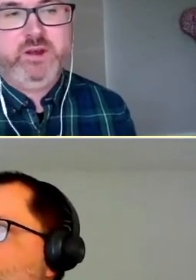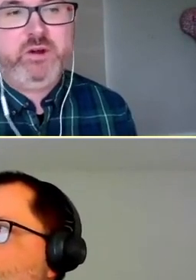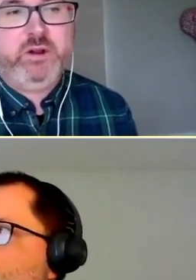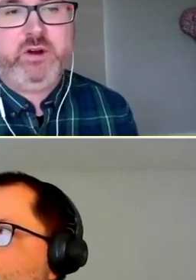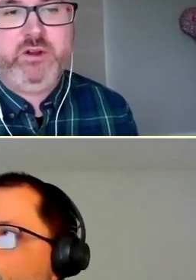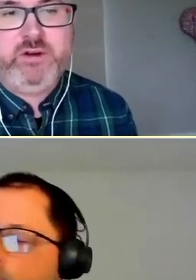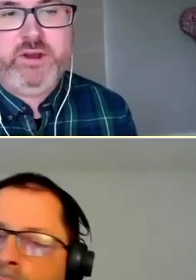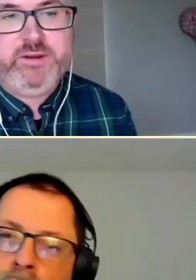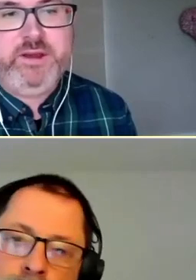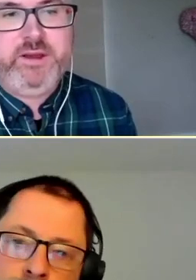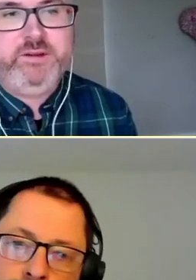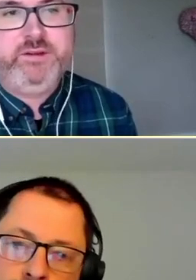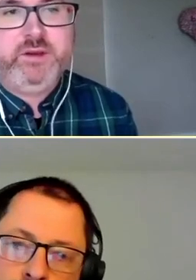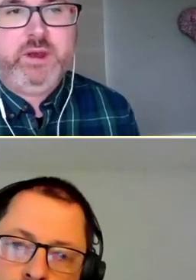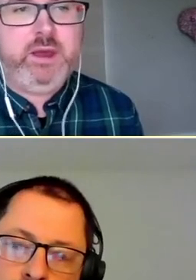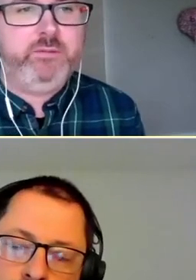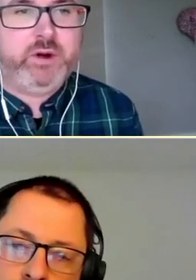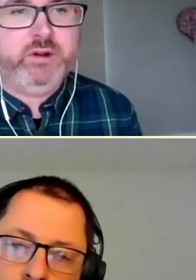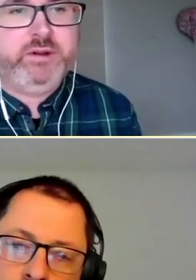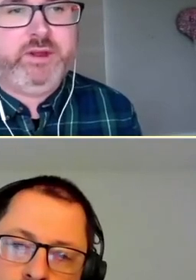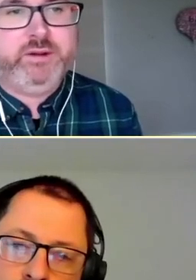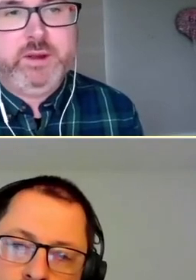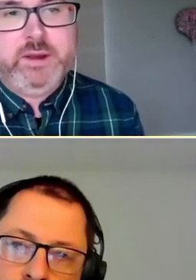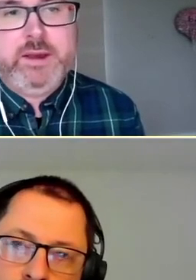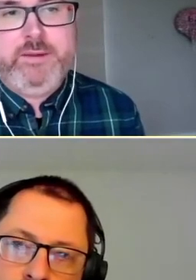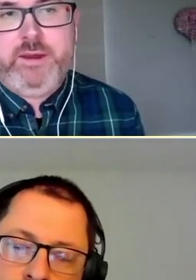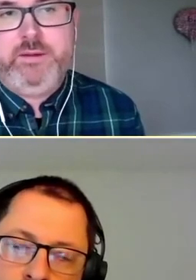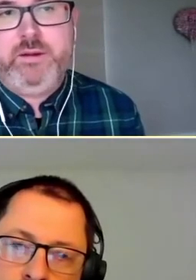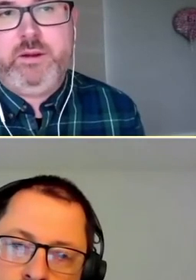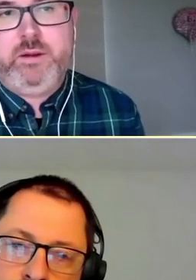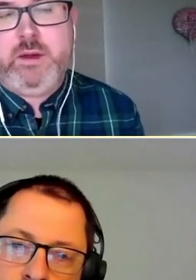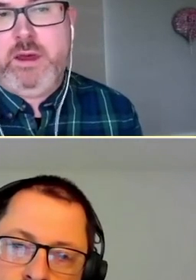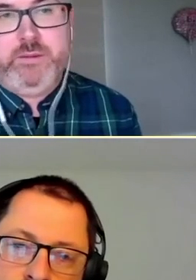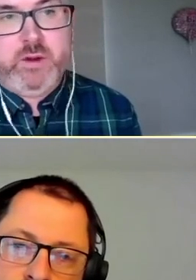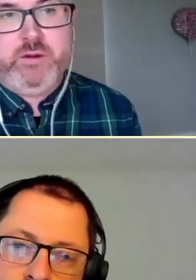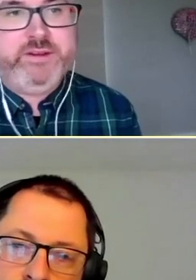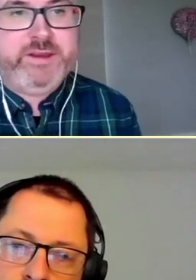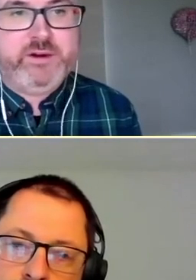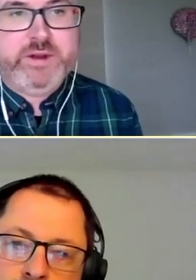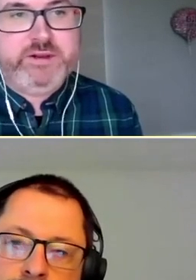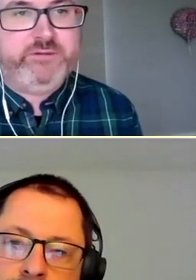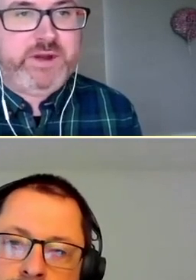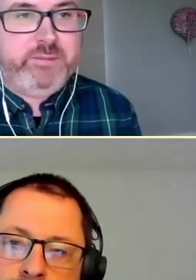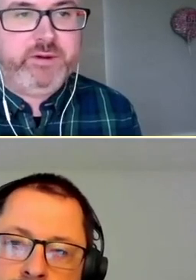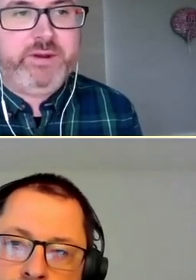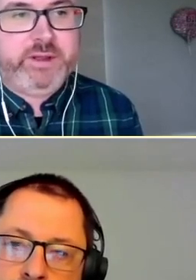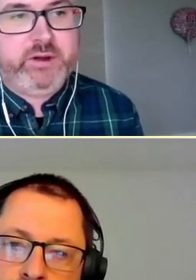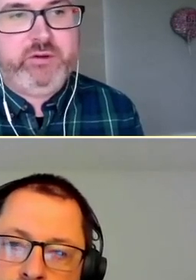We can also use different priorities for announcements so we can have the assertive announcements that